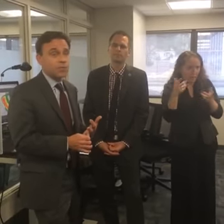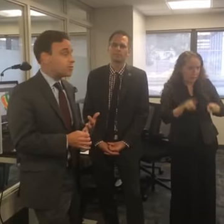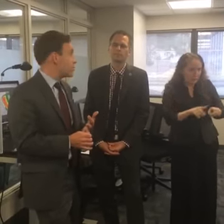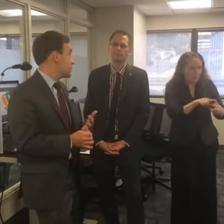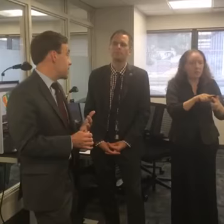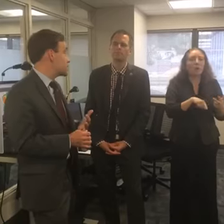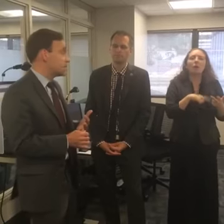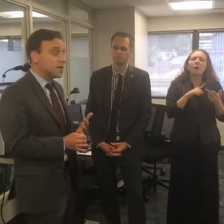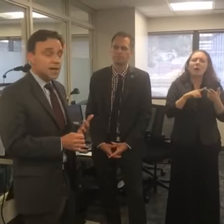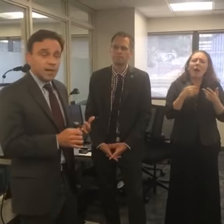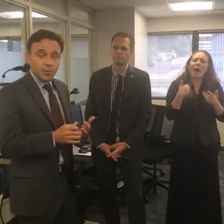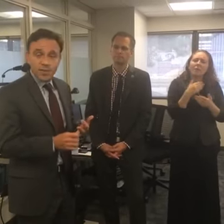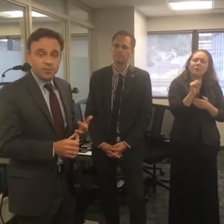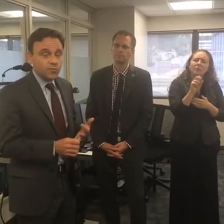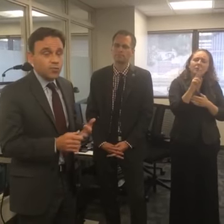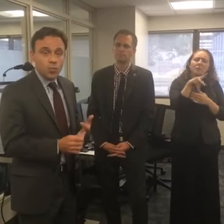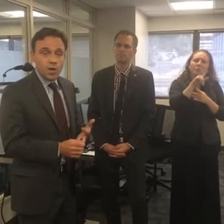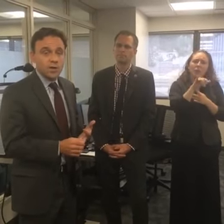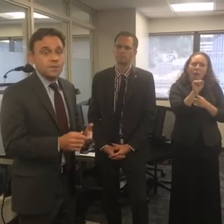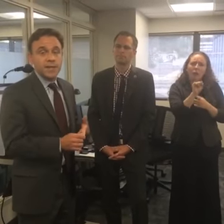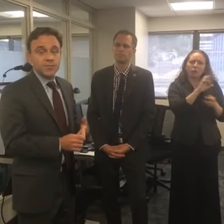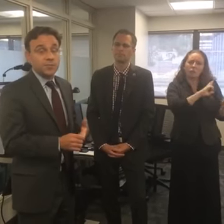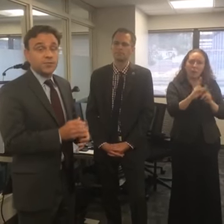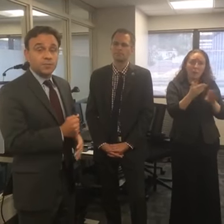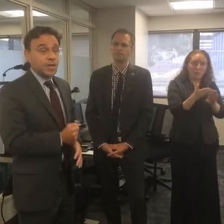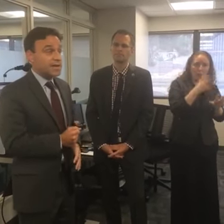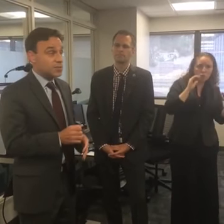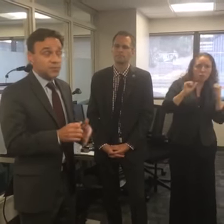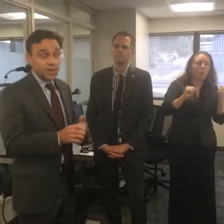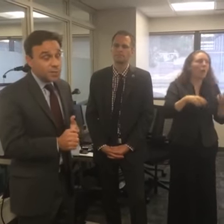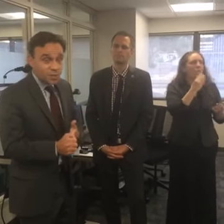the storms hits, uh whether that's food, water, medicine, supplies, don't forget about your